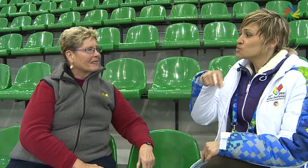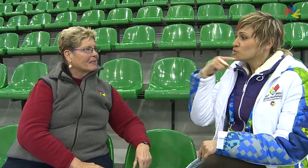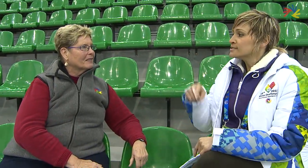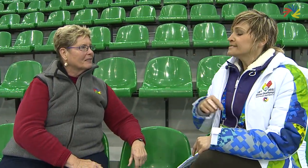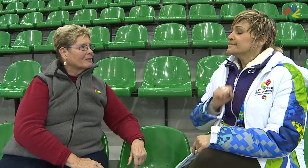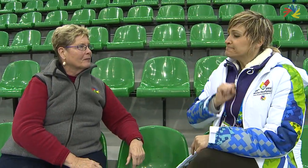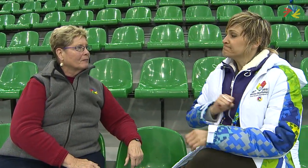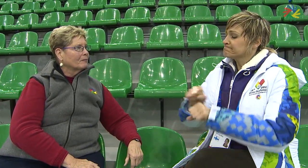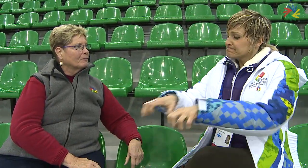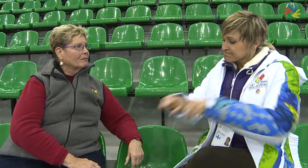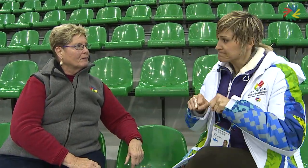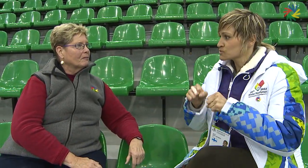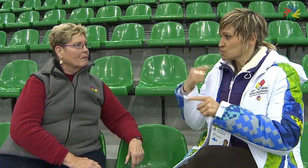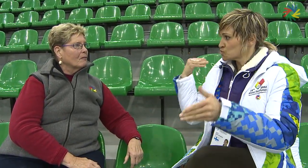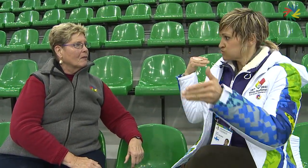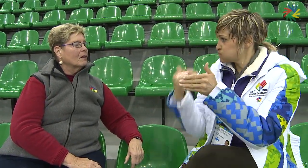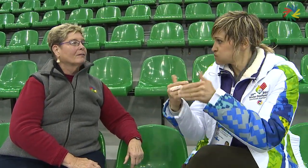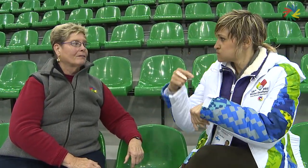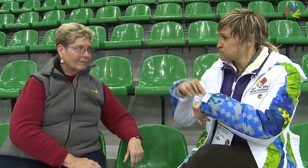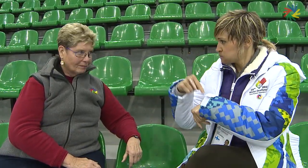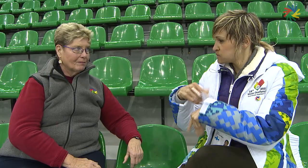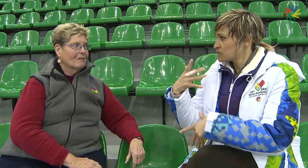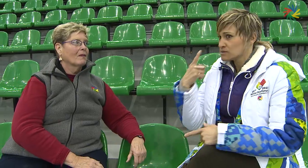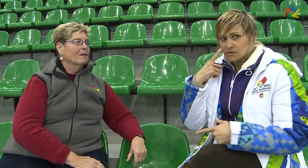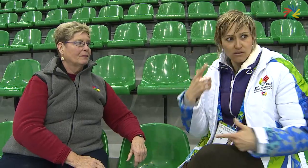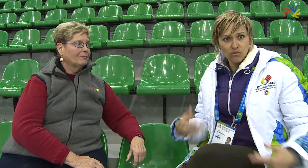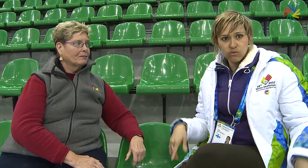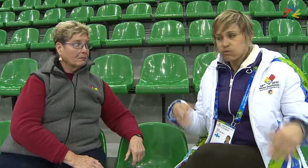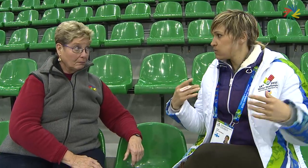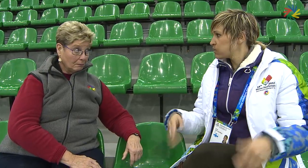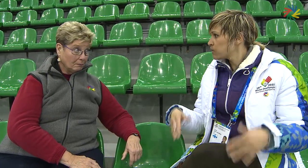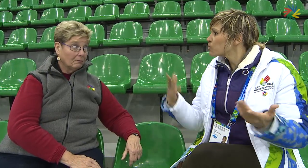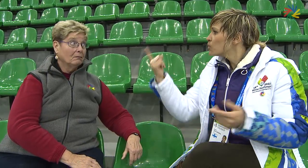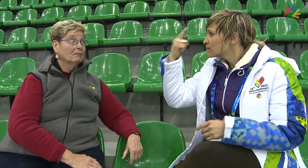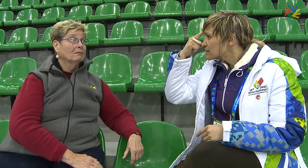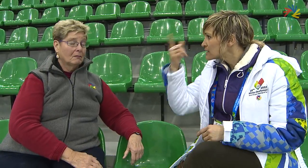Now as we know, Russia has taken on the huge task of [planning the Winter Deaflympics] at the very last minute, and as we can see, wow, what do you think?